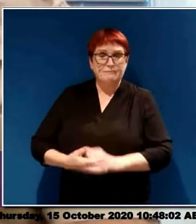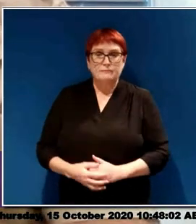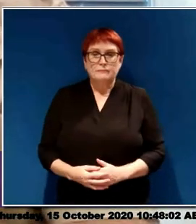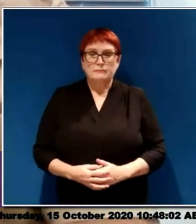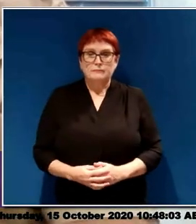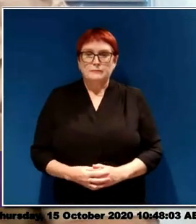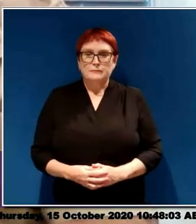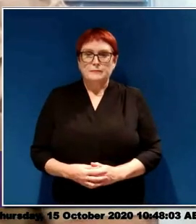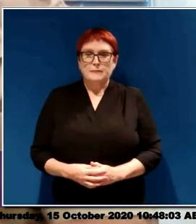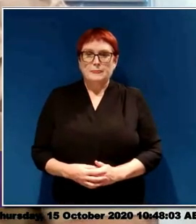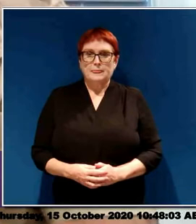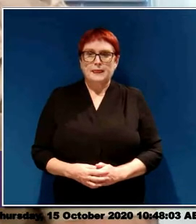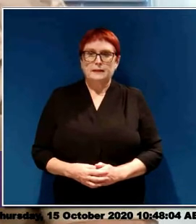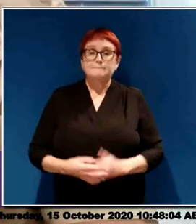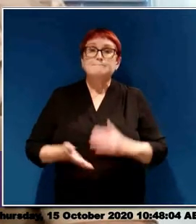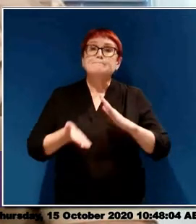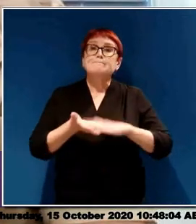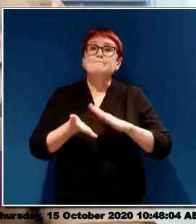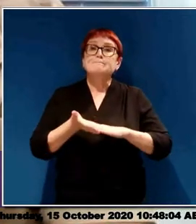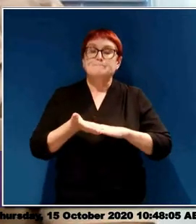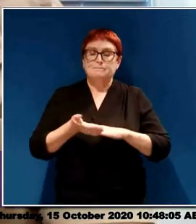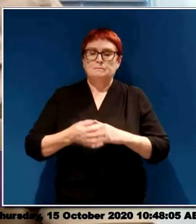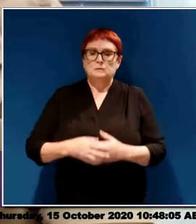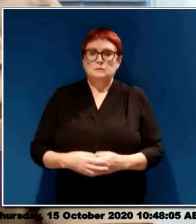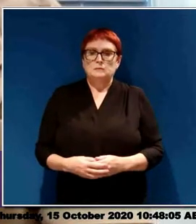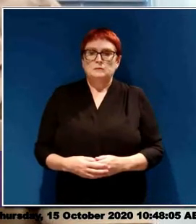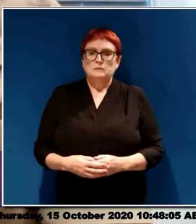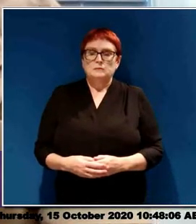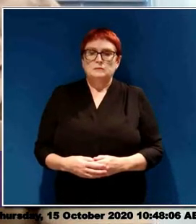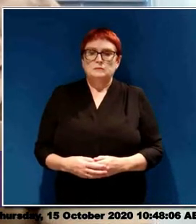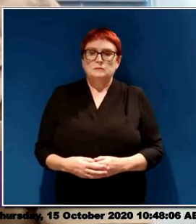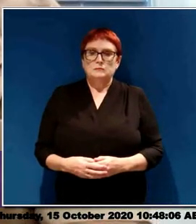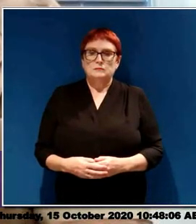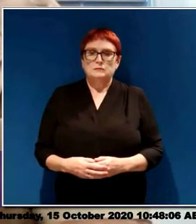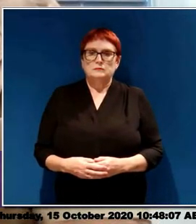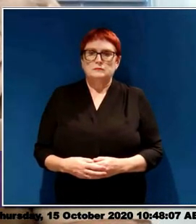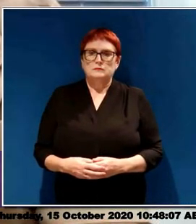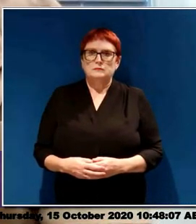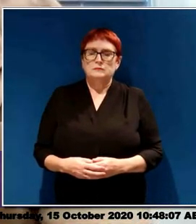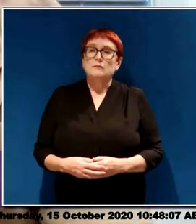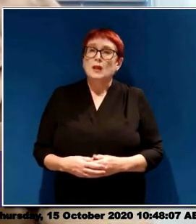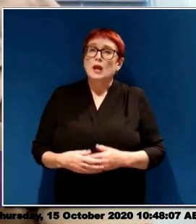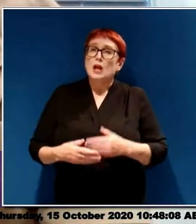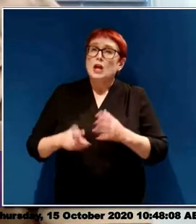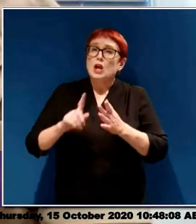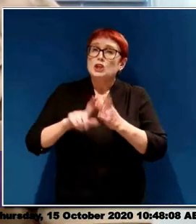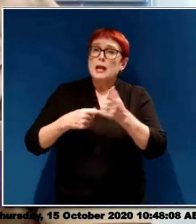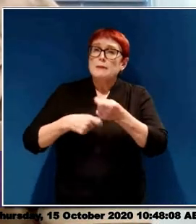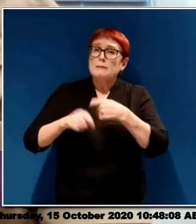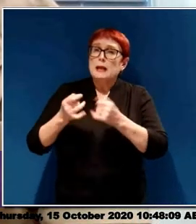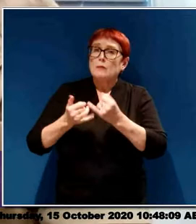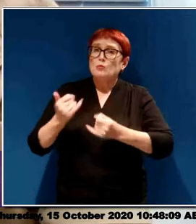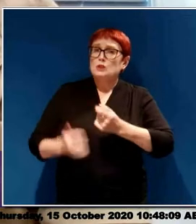That - he got more frightened of the kids.